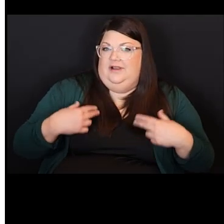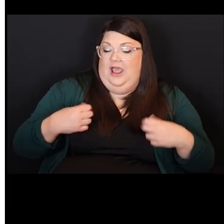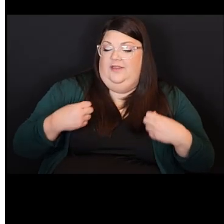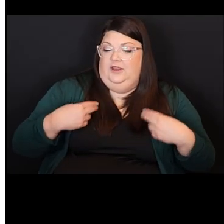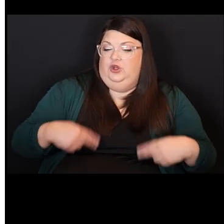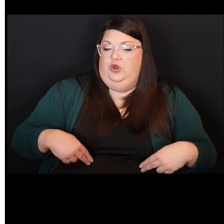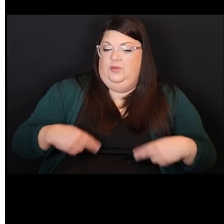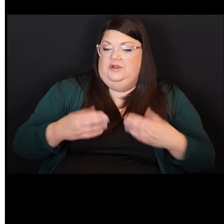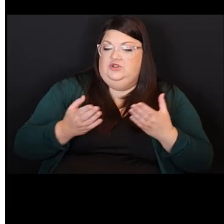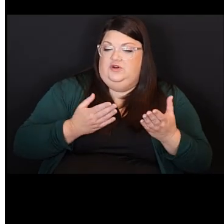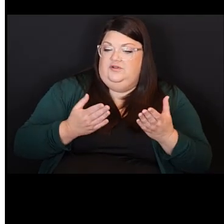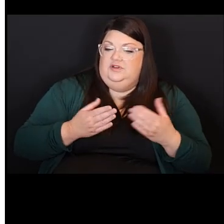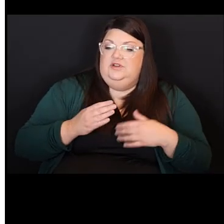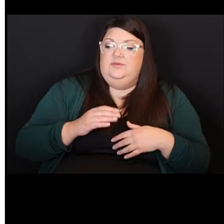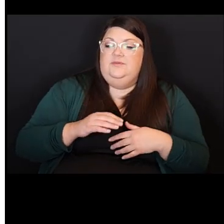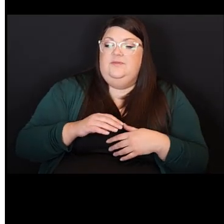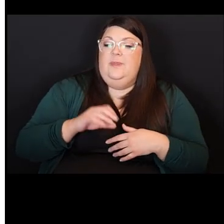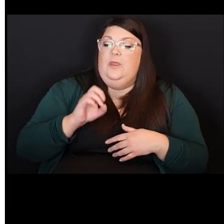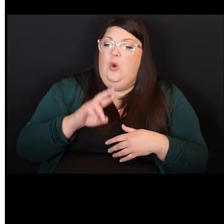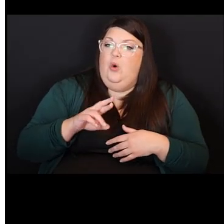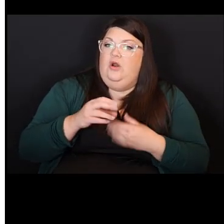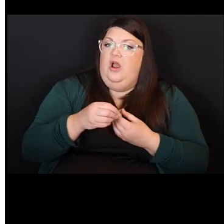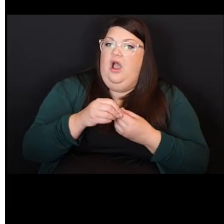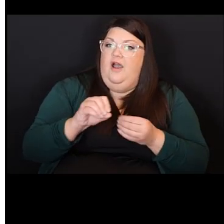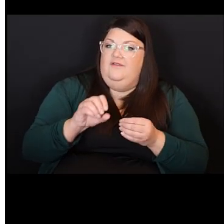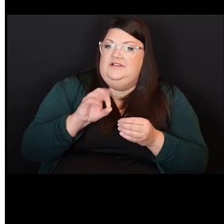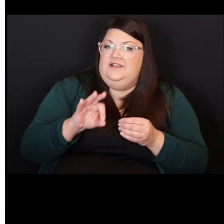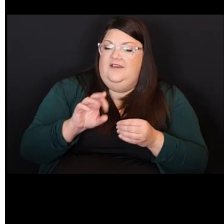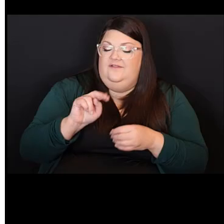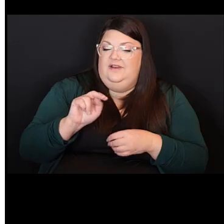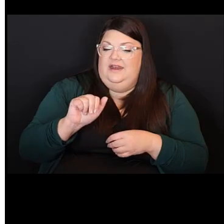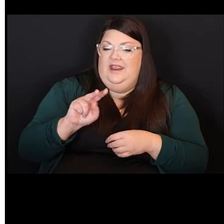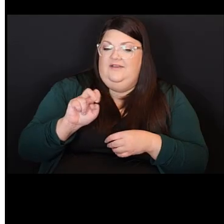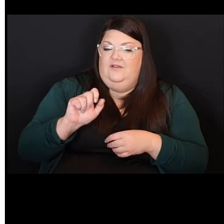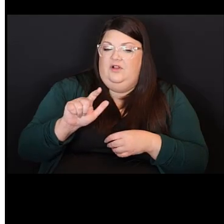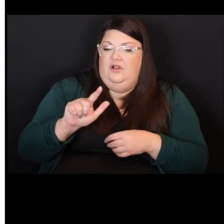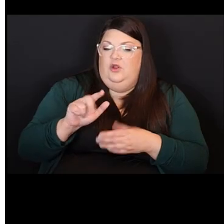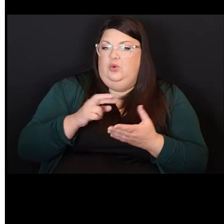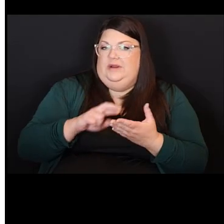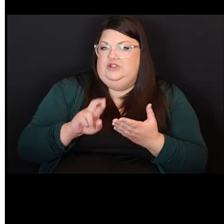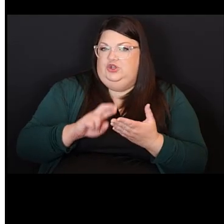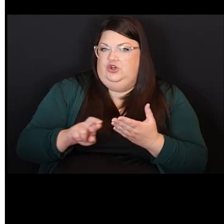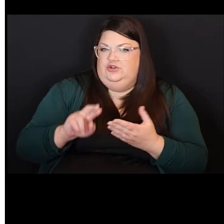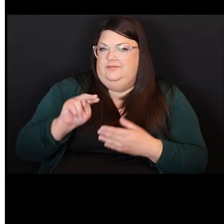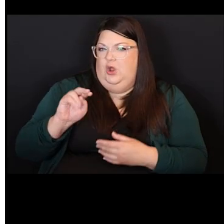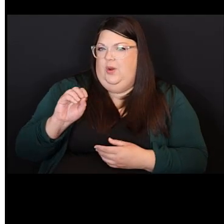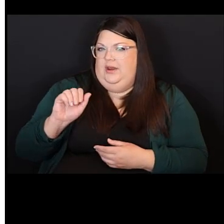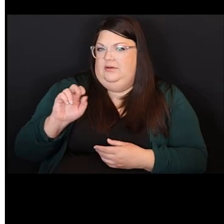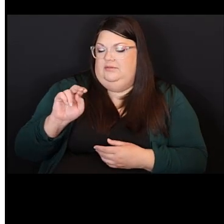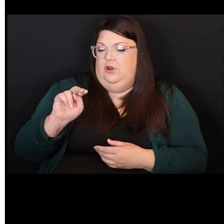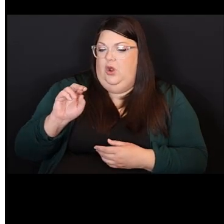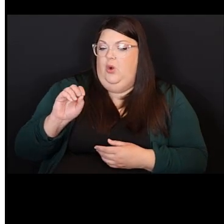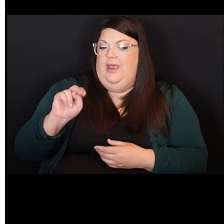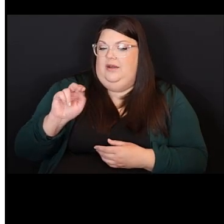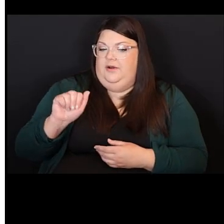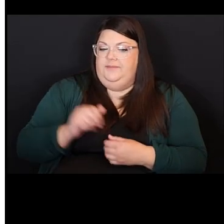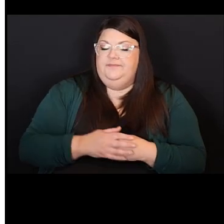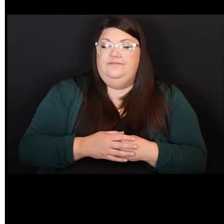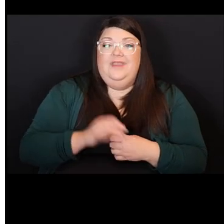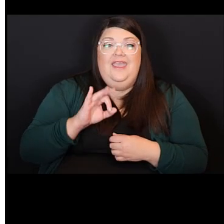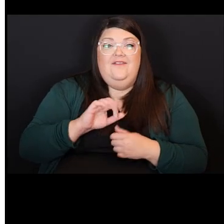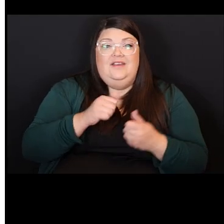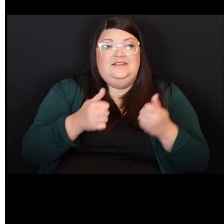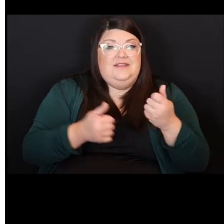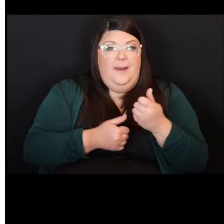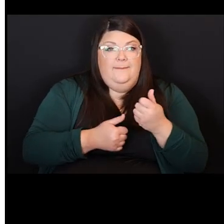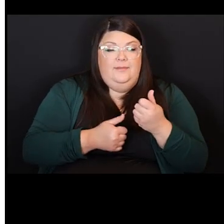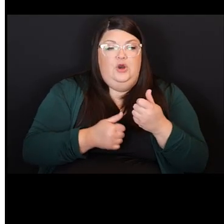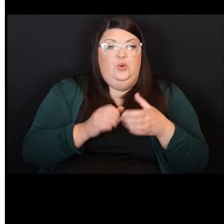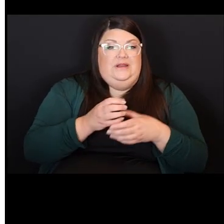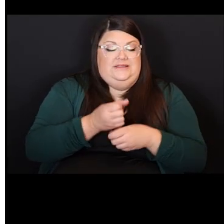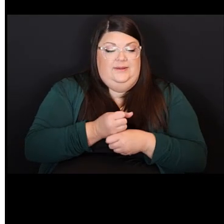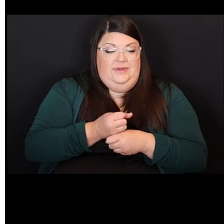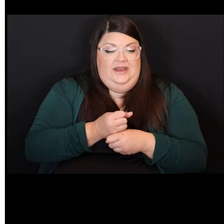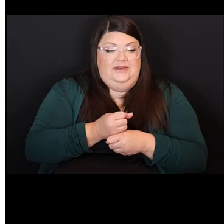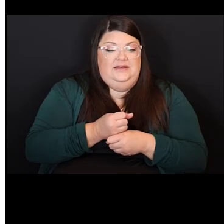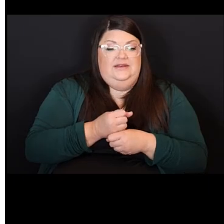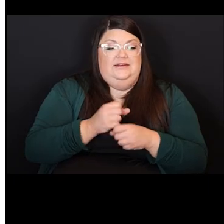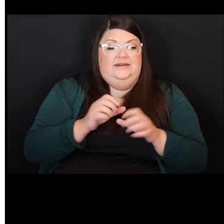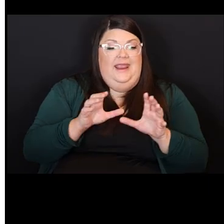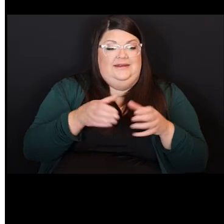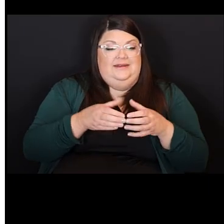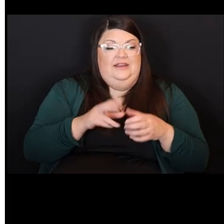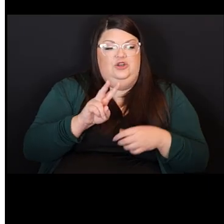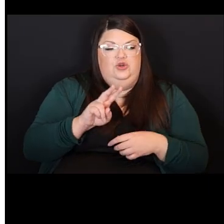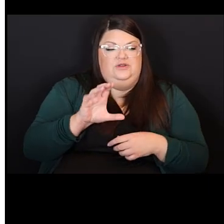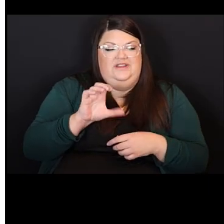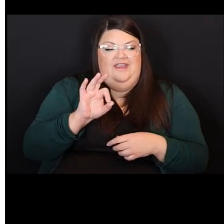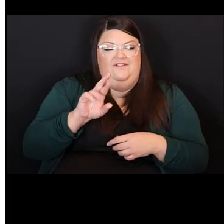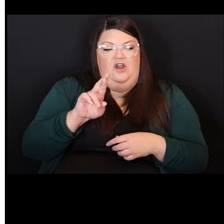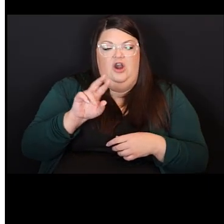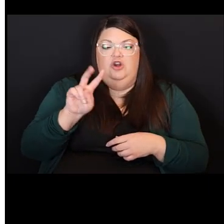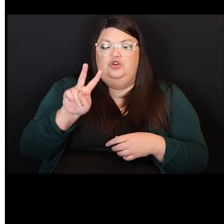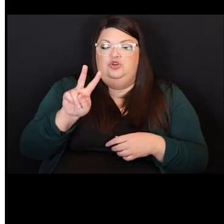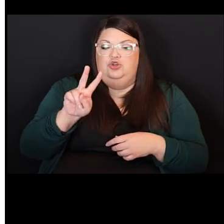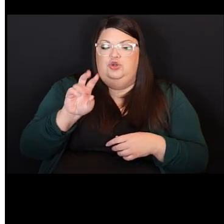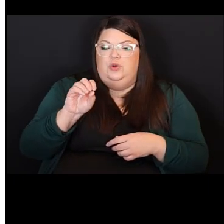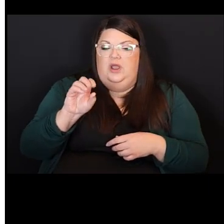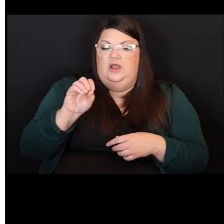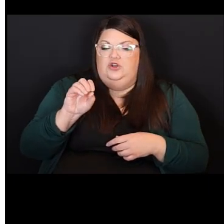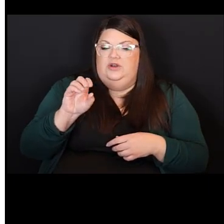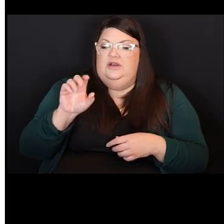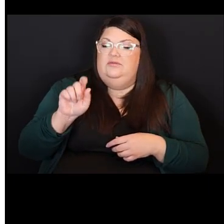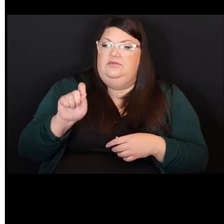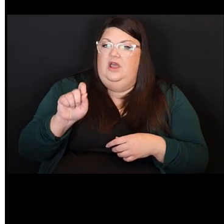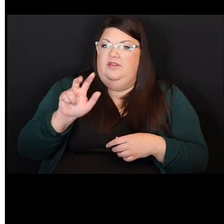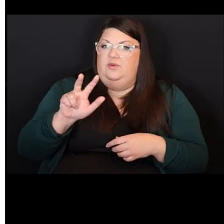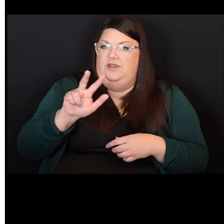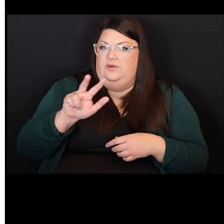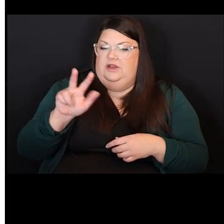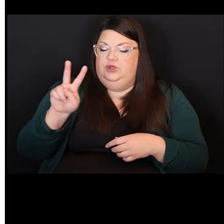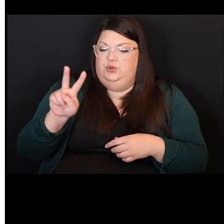(DHHS) or Office of Naval Research (ONR)). If a sub-recipient entity (2 CFR 200.332)